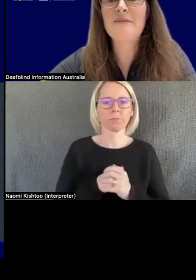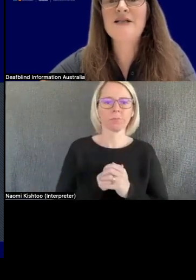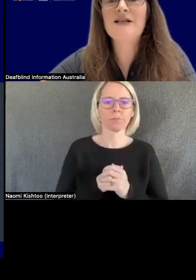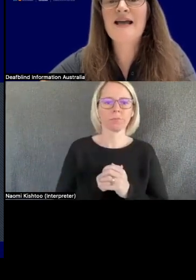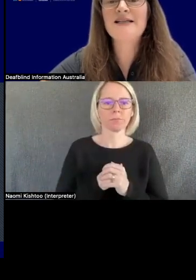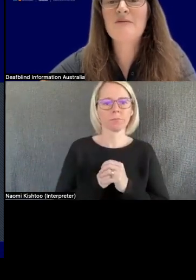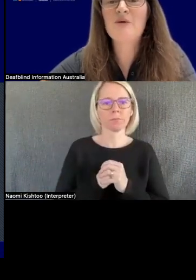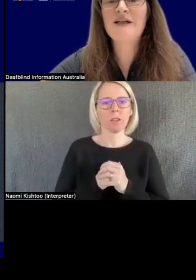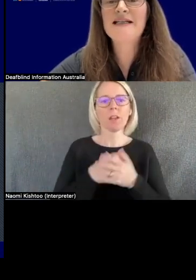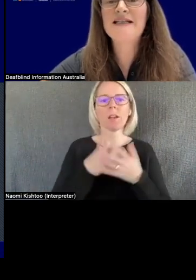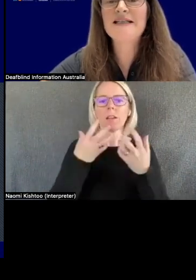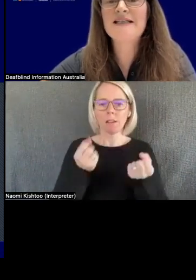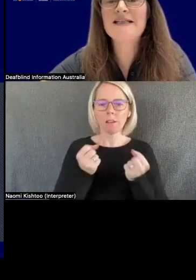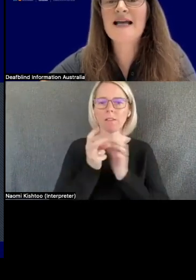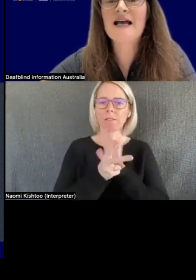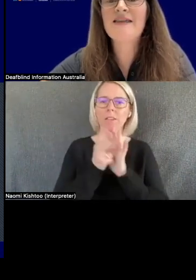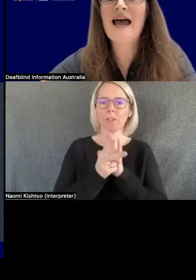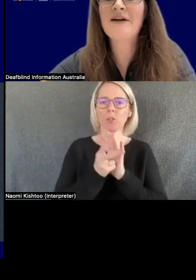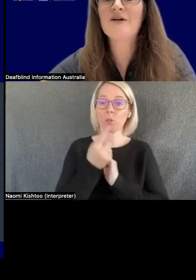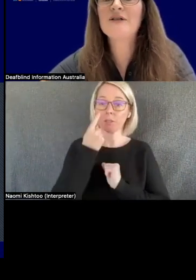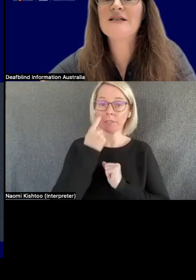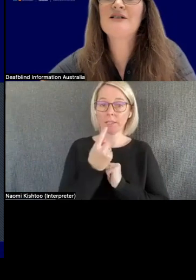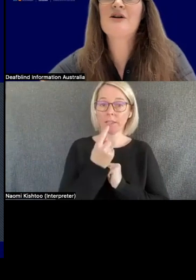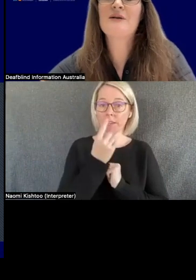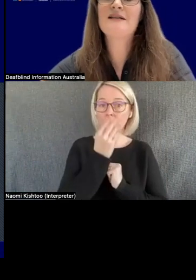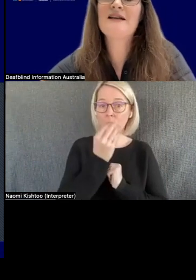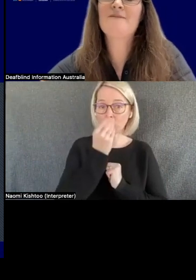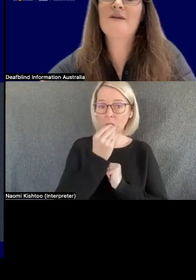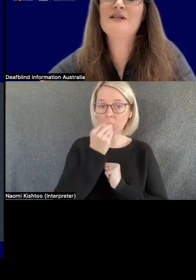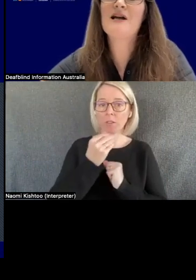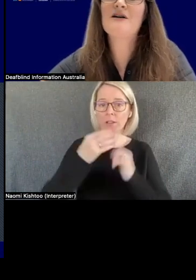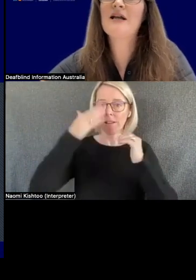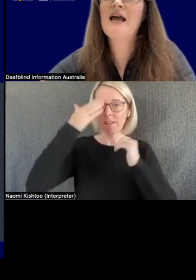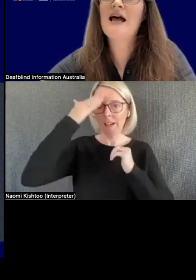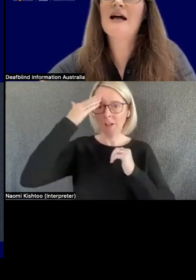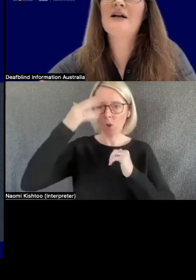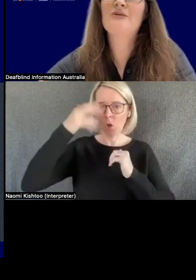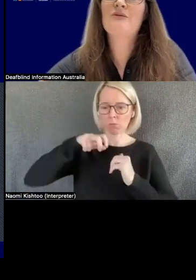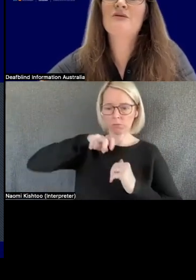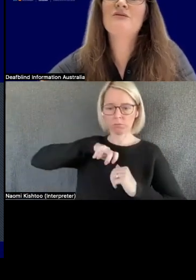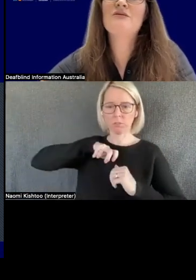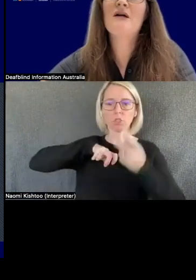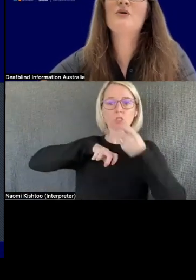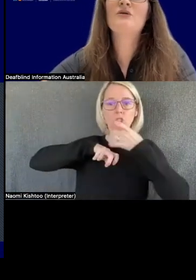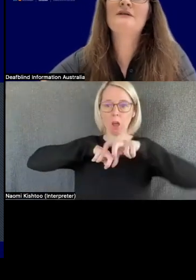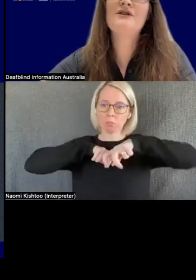image that somebody is, the adult, is showing the deafblind child how to roll a ball of